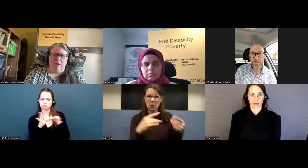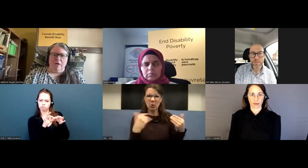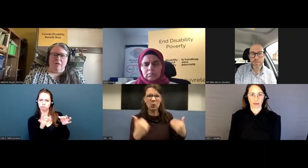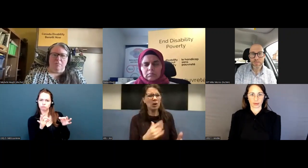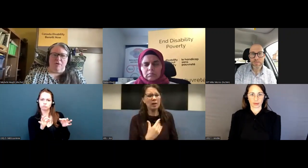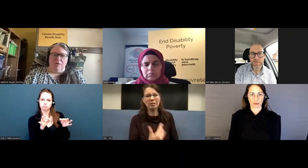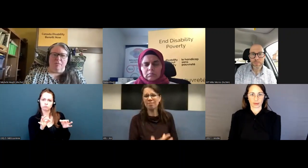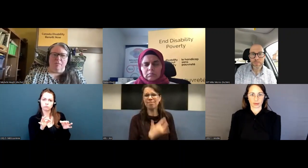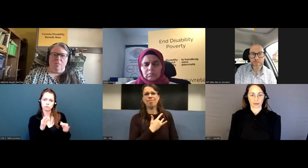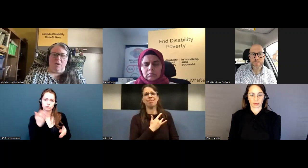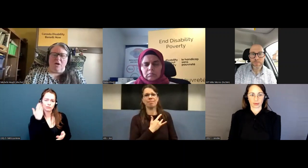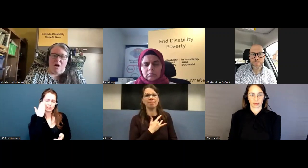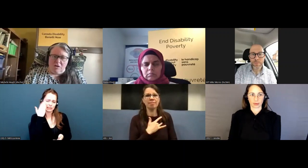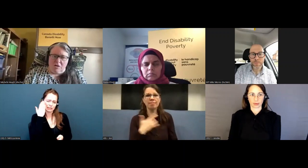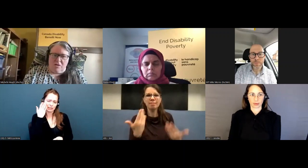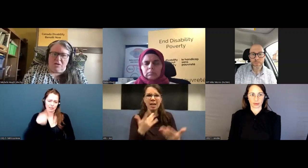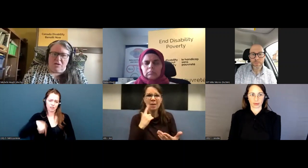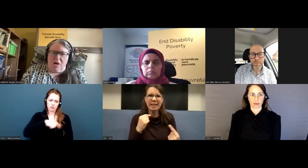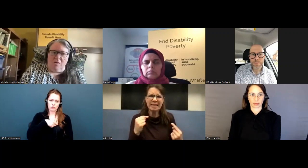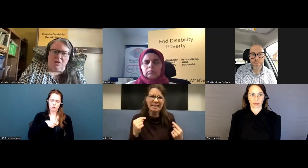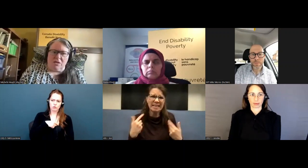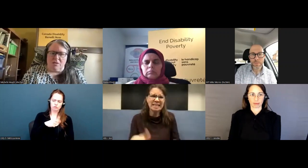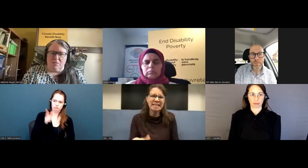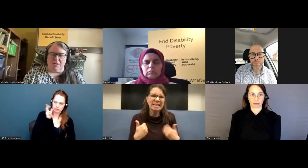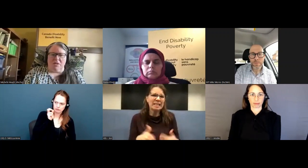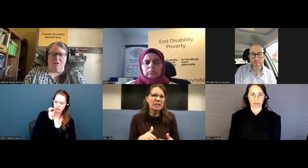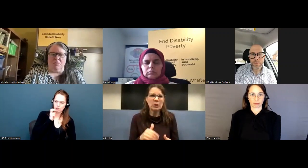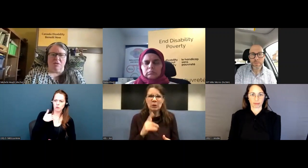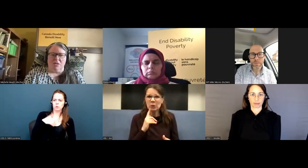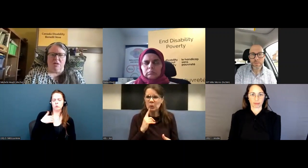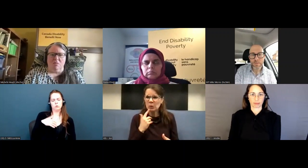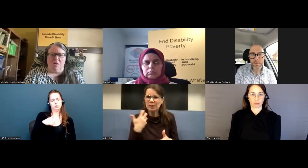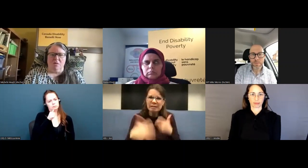BUT WE CAN'T DO THIS ALONE IN THE DISABLED COMMUNITY.